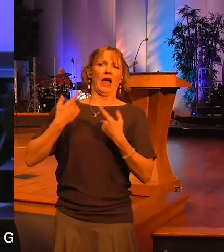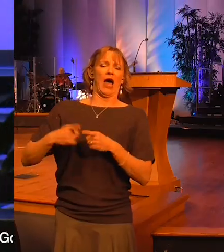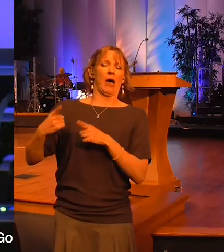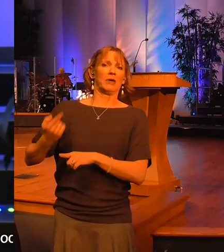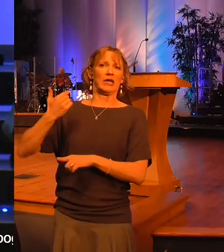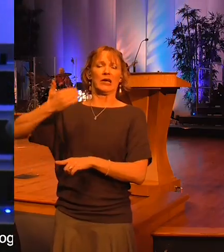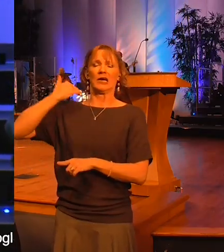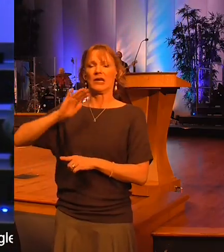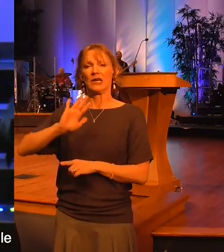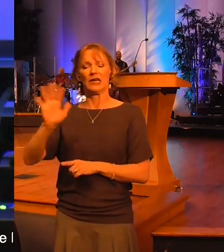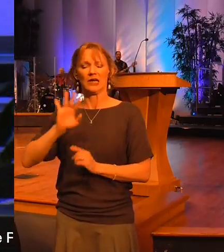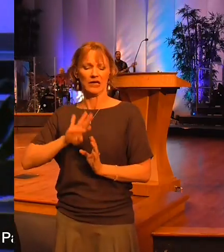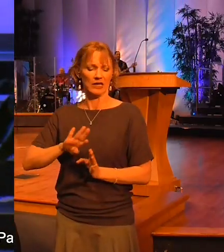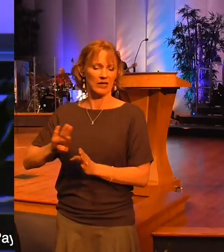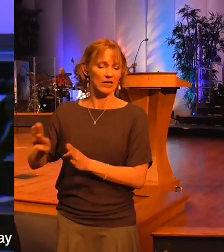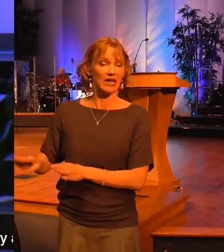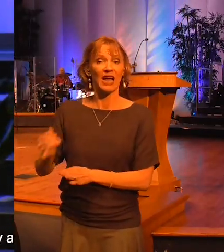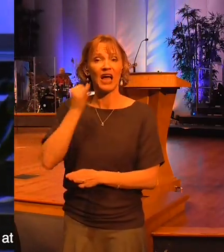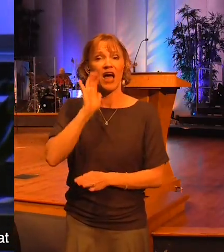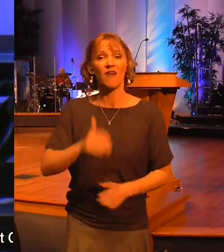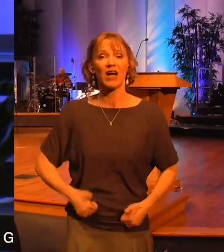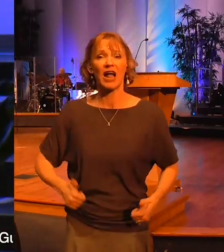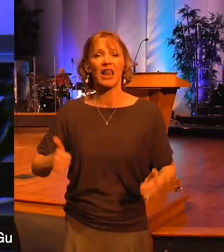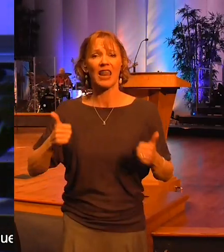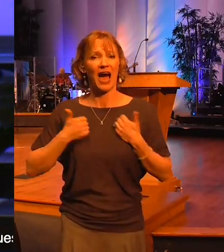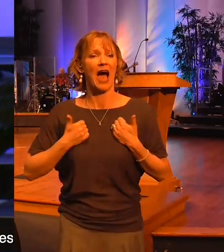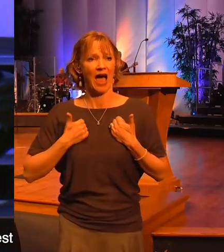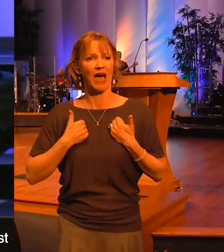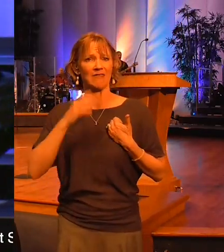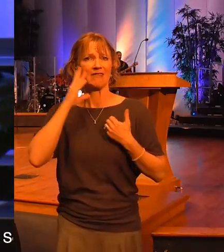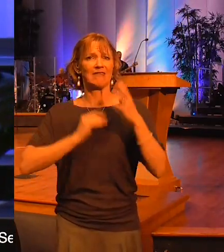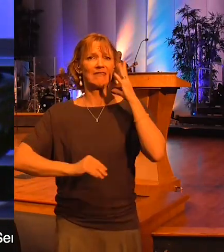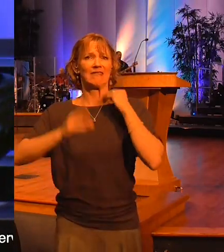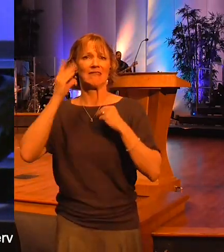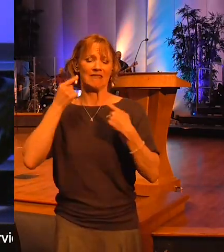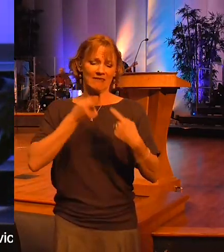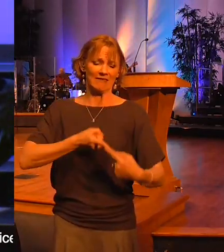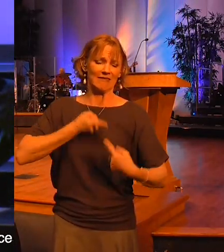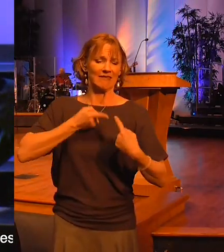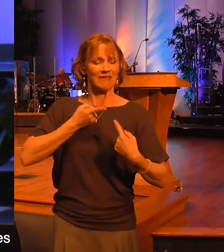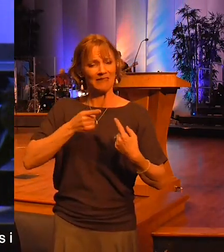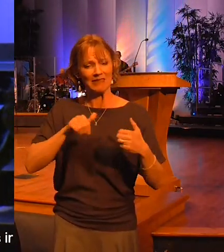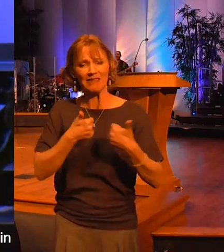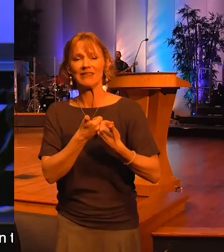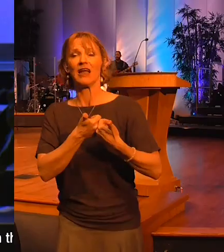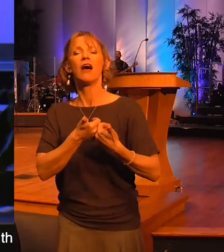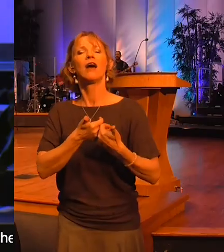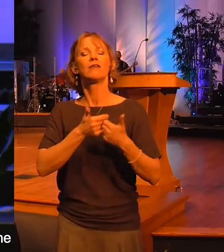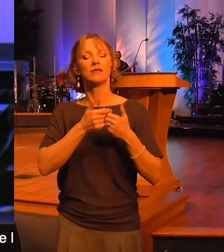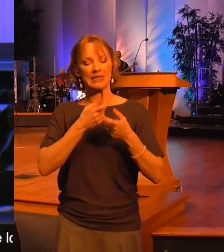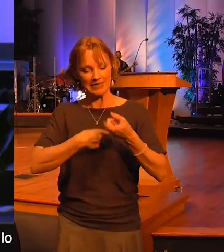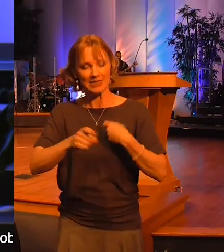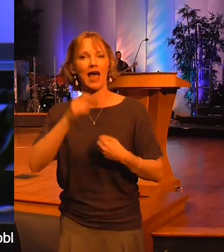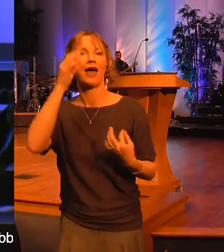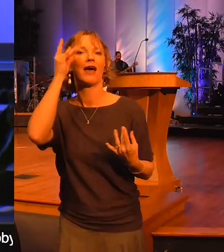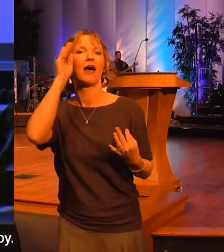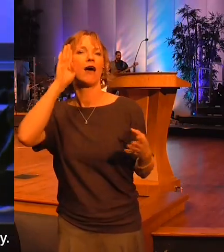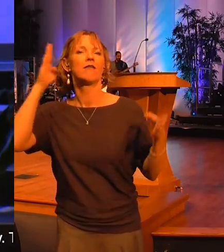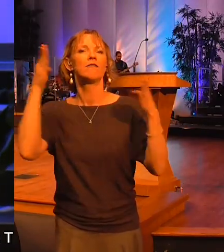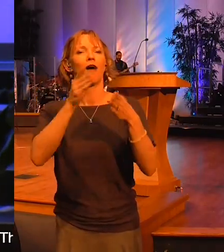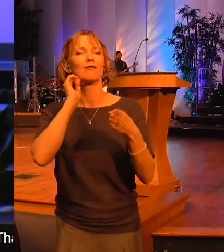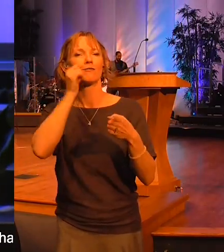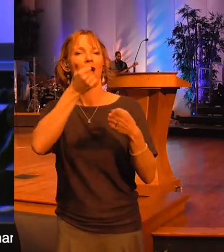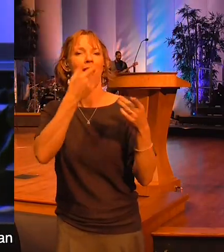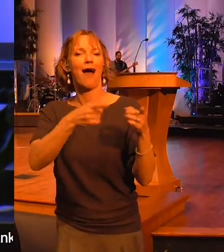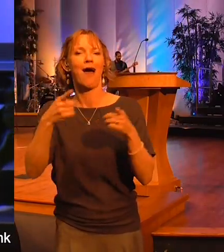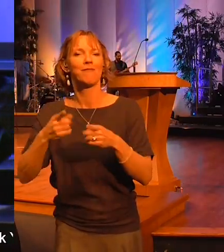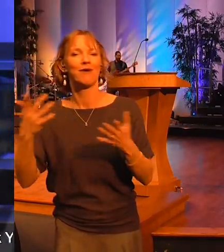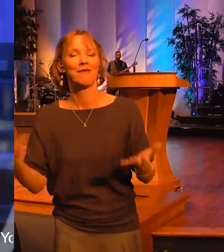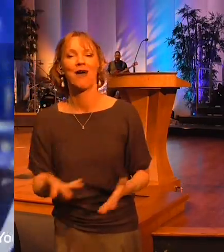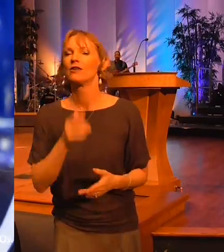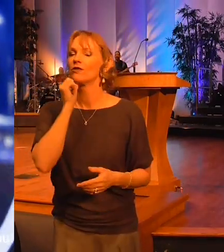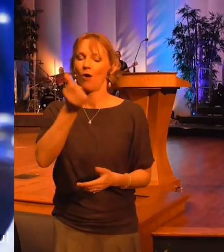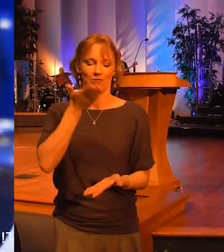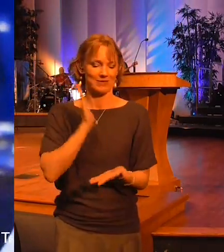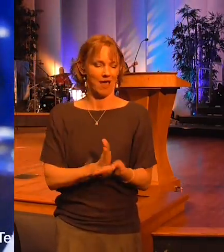if your life to you just think about what tomorrow will do don't stop thinking about